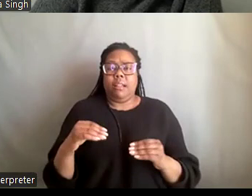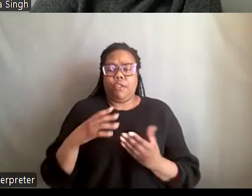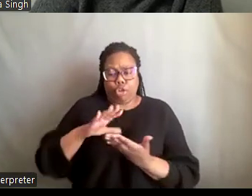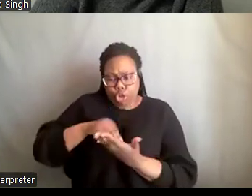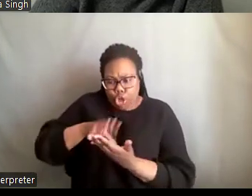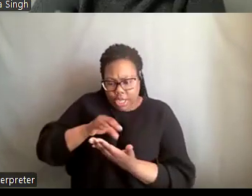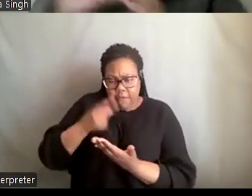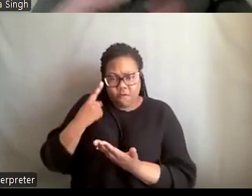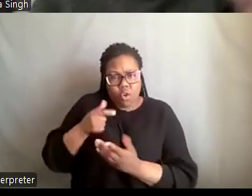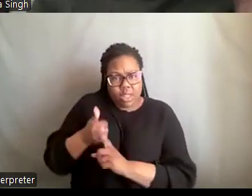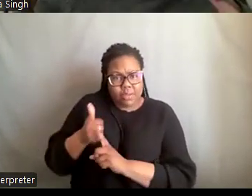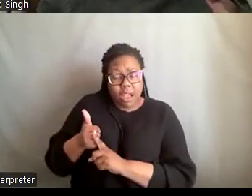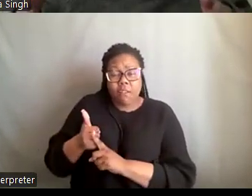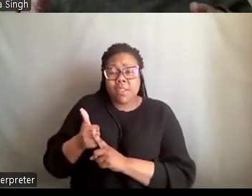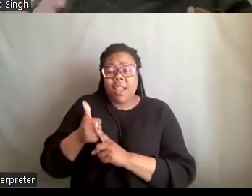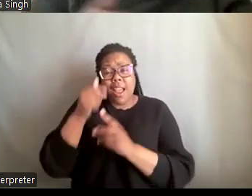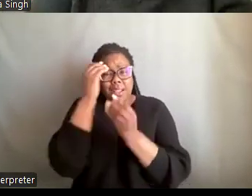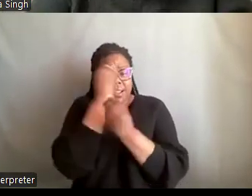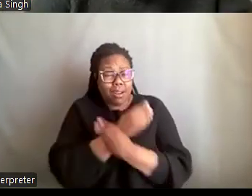and they're educating